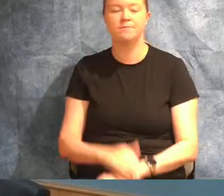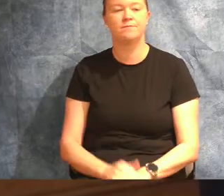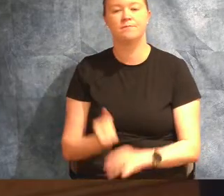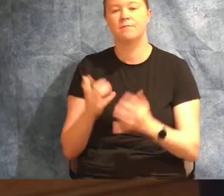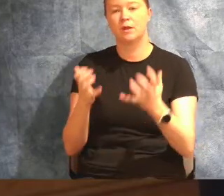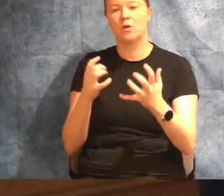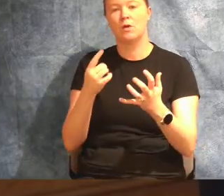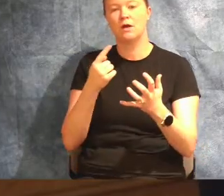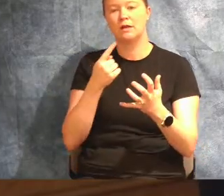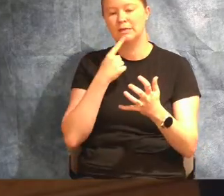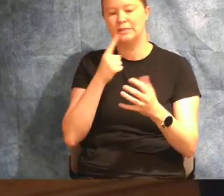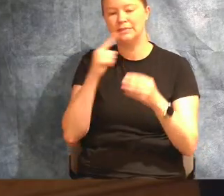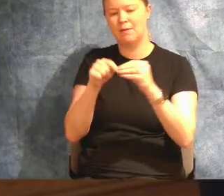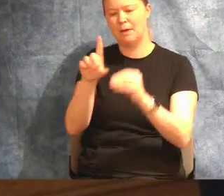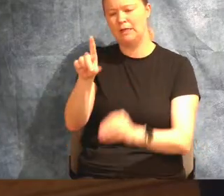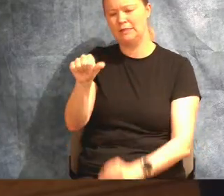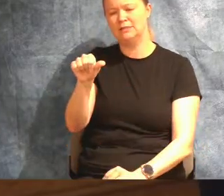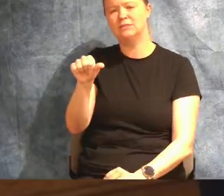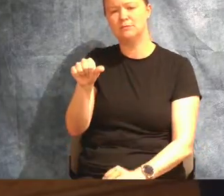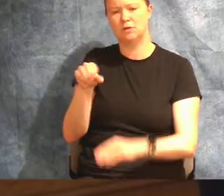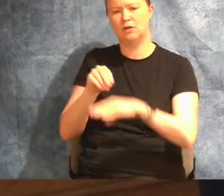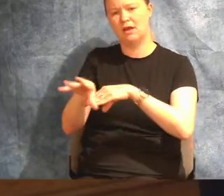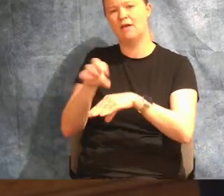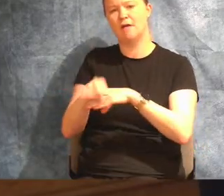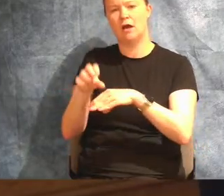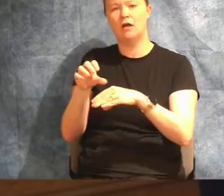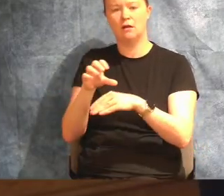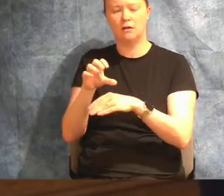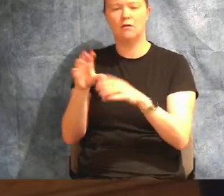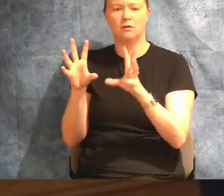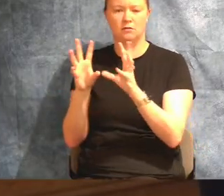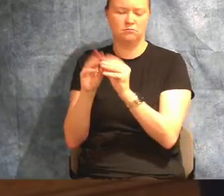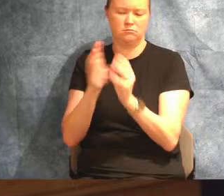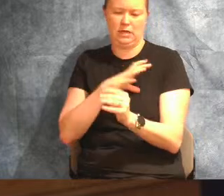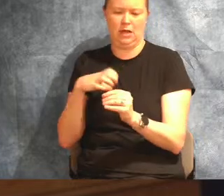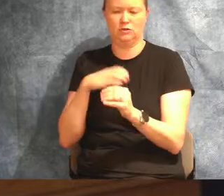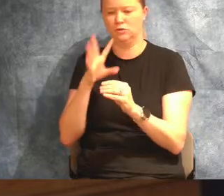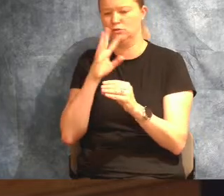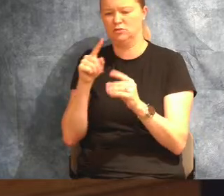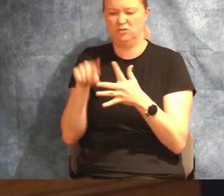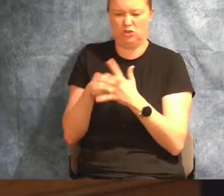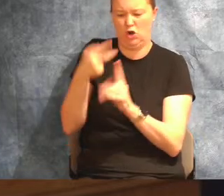to say about the disability advisory council that started about two or three months ago that we